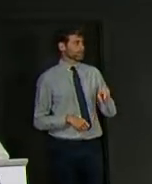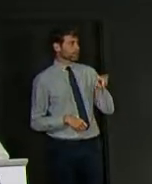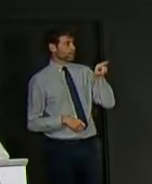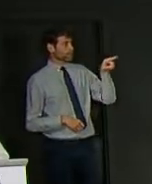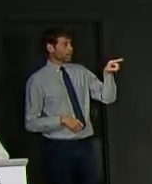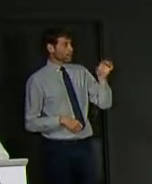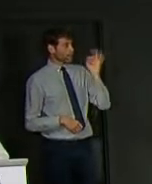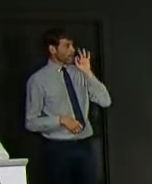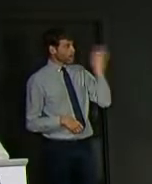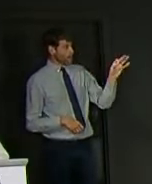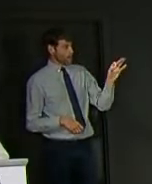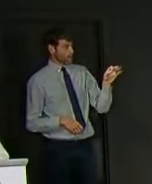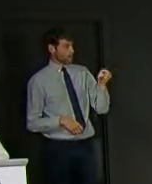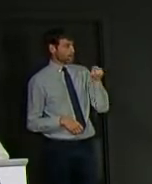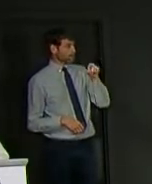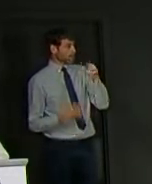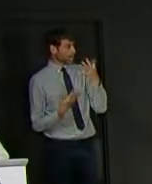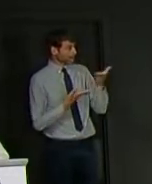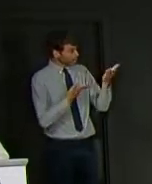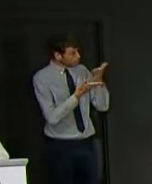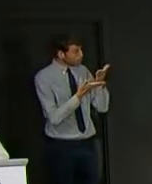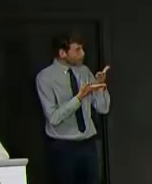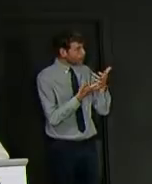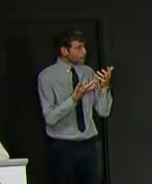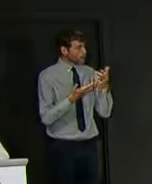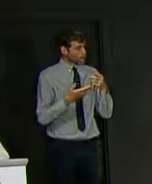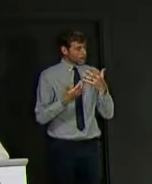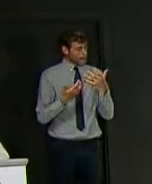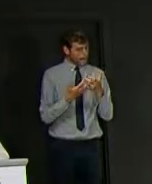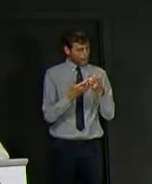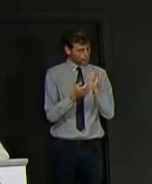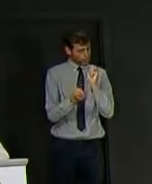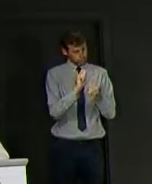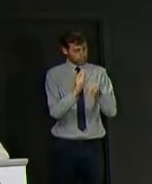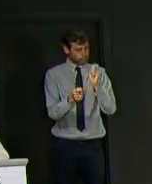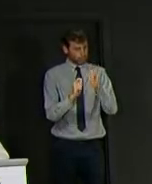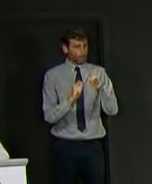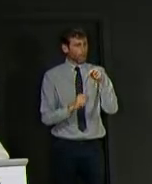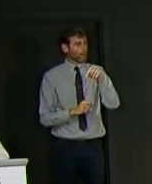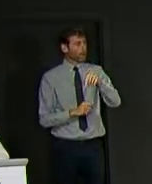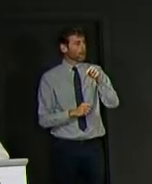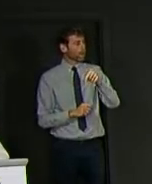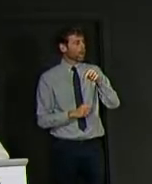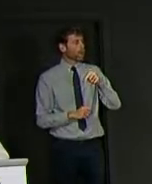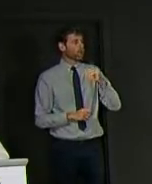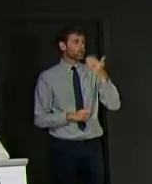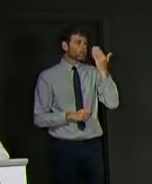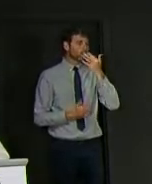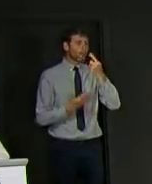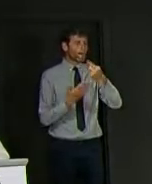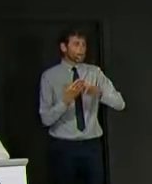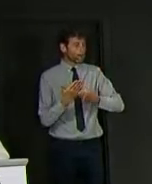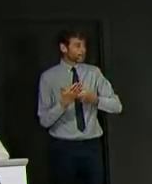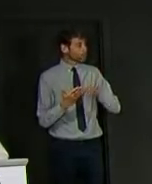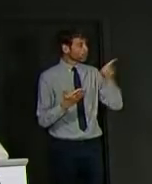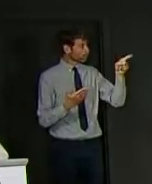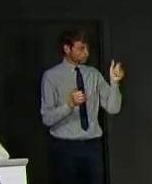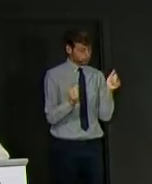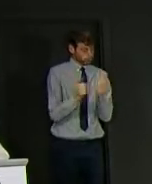in the community? And also, can I ask the Professor Leitch whether you were consulted about the change in education policy ahead of John Swinney's statement on Tuesday, and